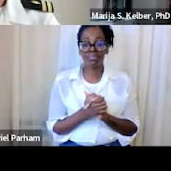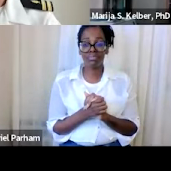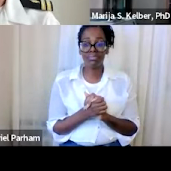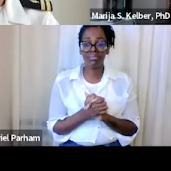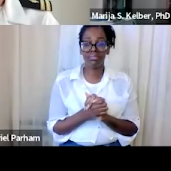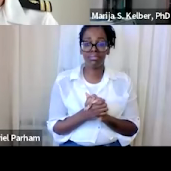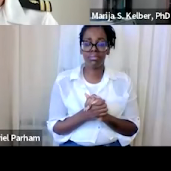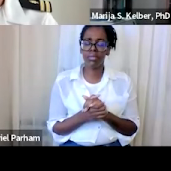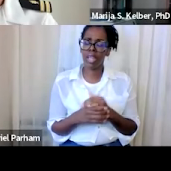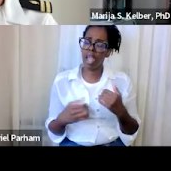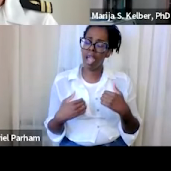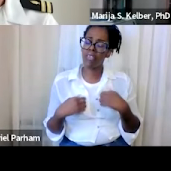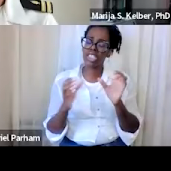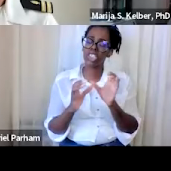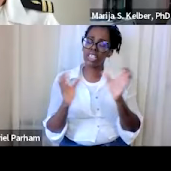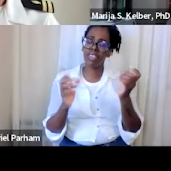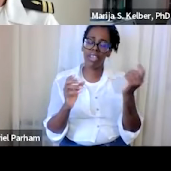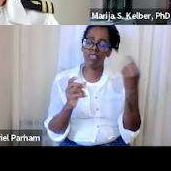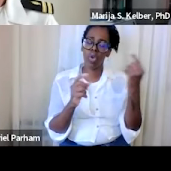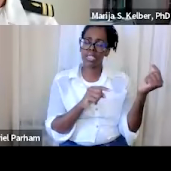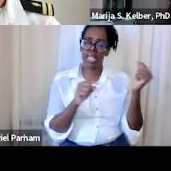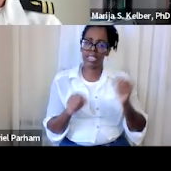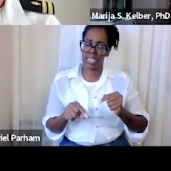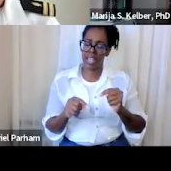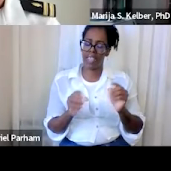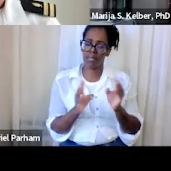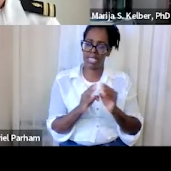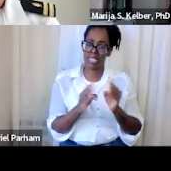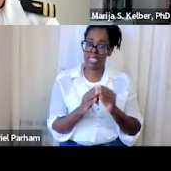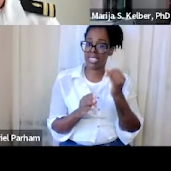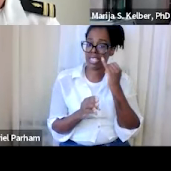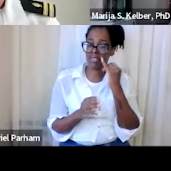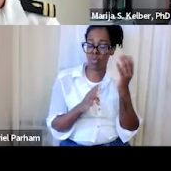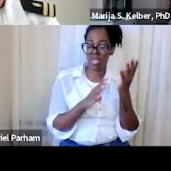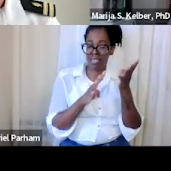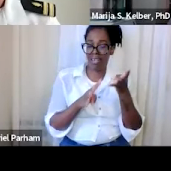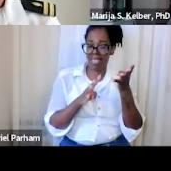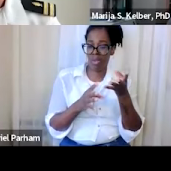there's a certificate of attendance for this webinar. If you're interested in downloading that for your personal use,